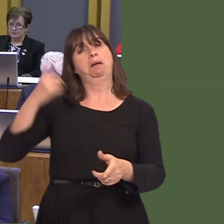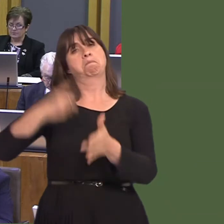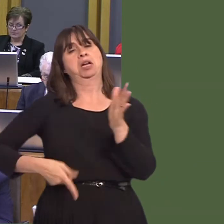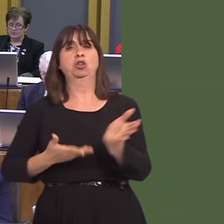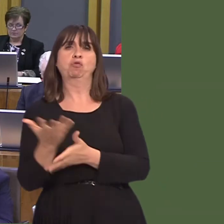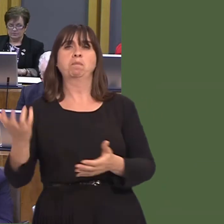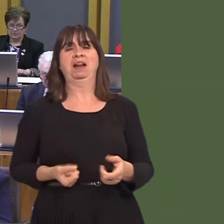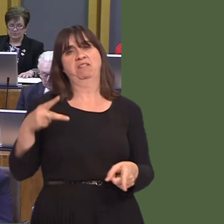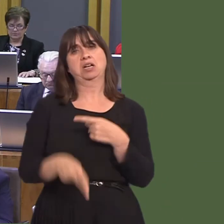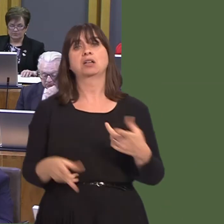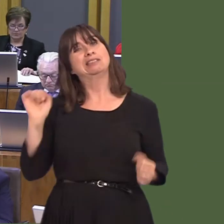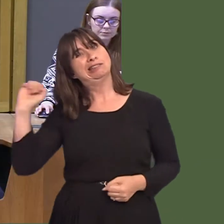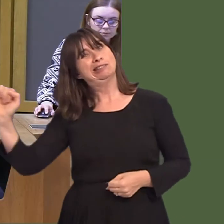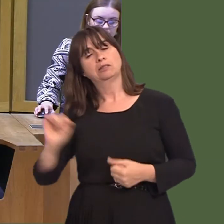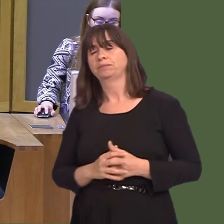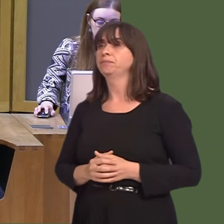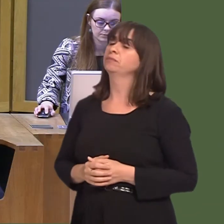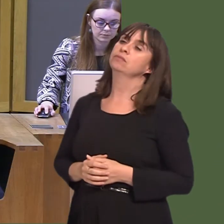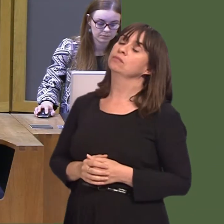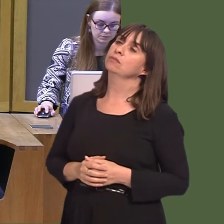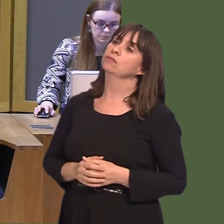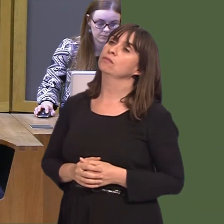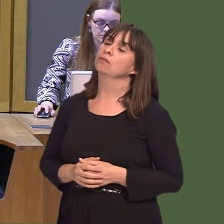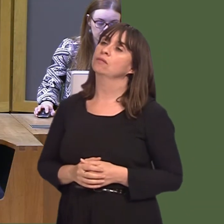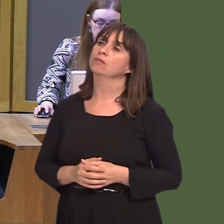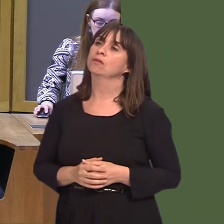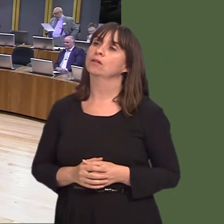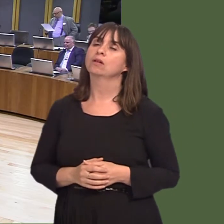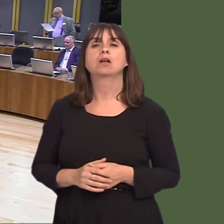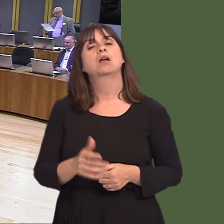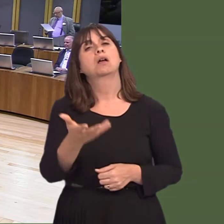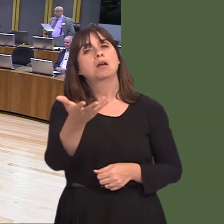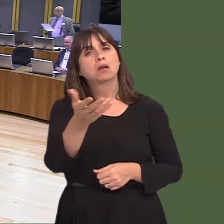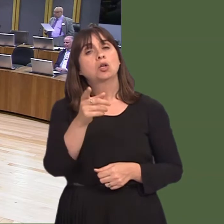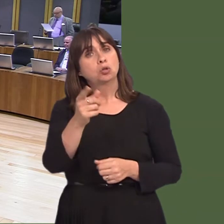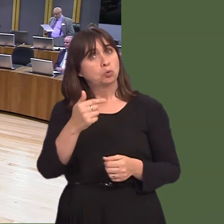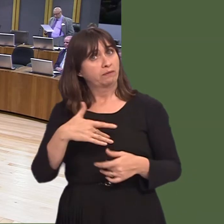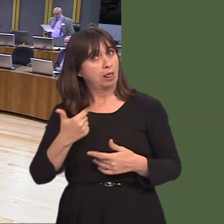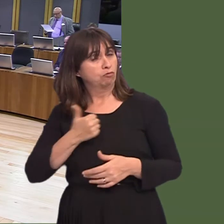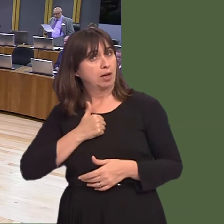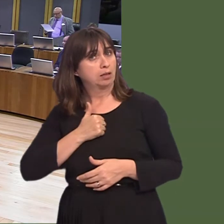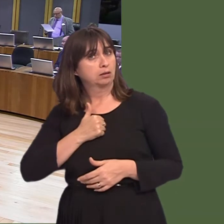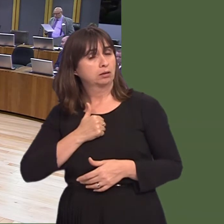Mohammad Asghar (Oscar) AM: Does the First Minister agree with me that work is one of